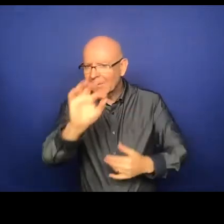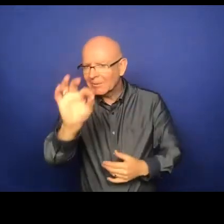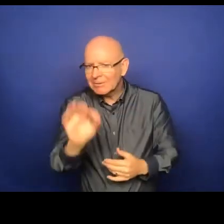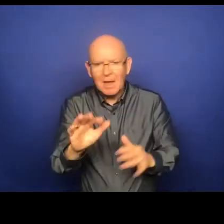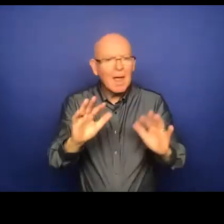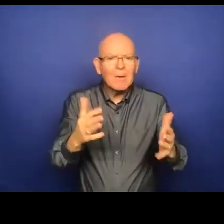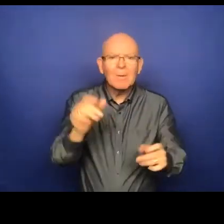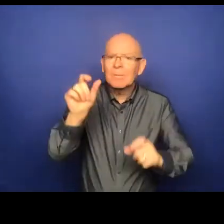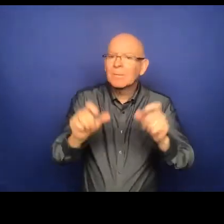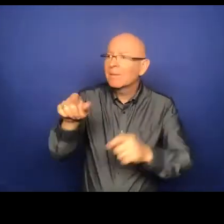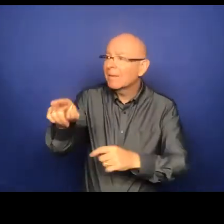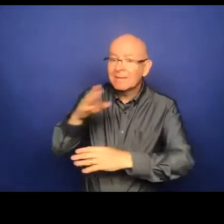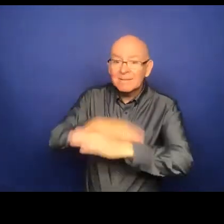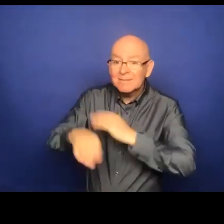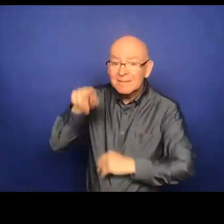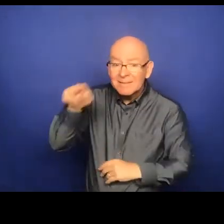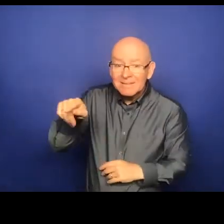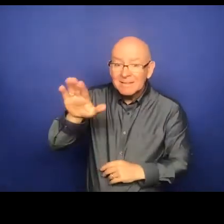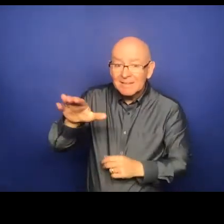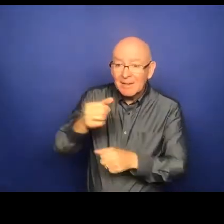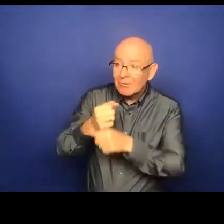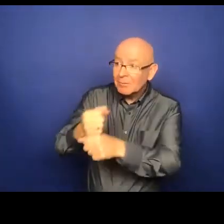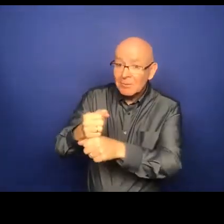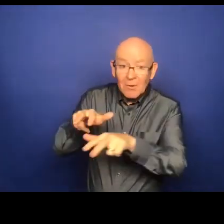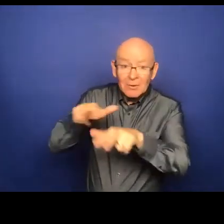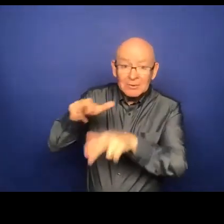official data that is collected and how people with disabilities